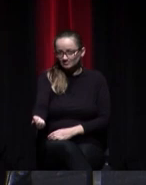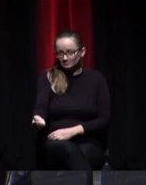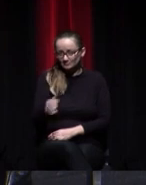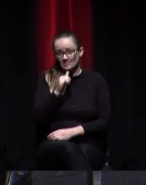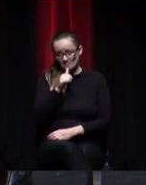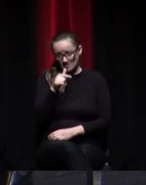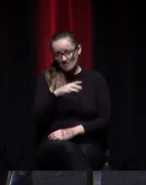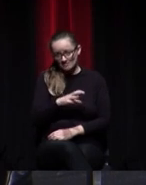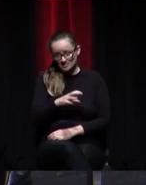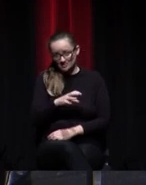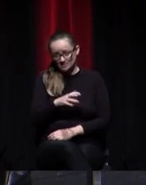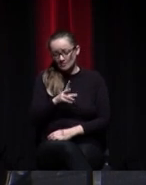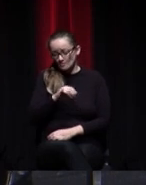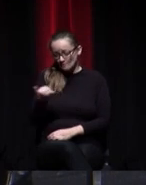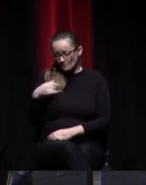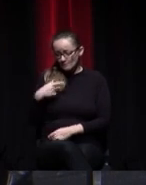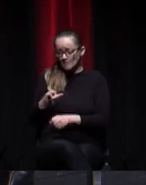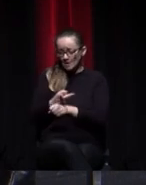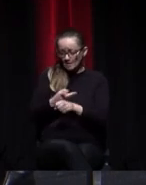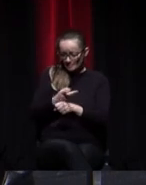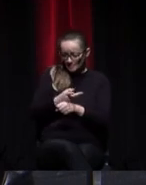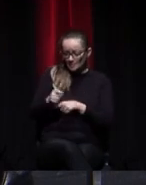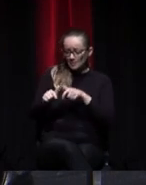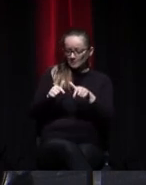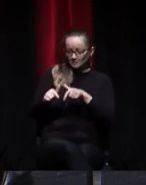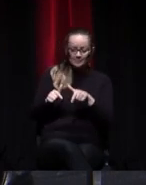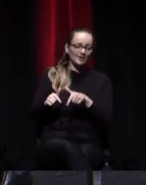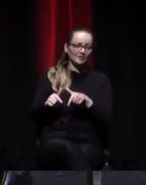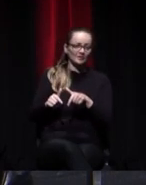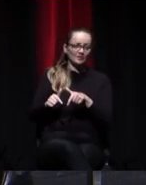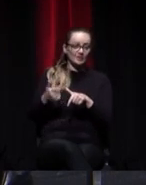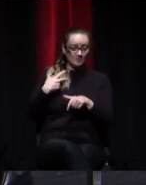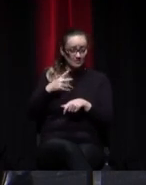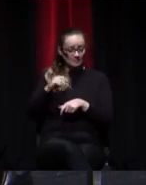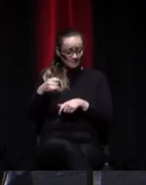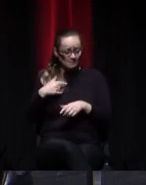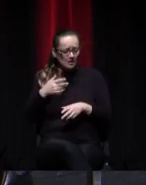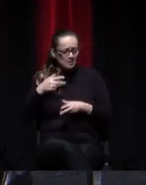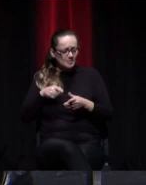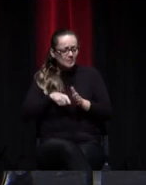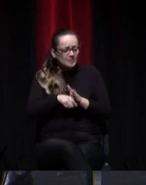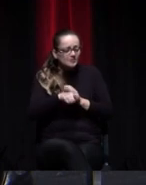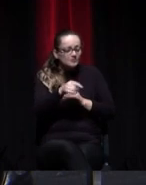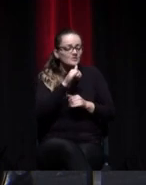Try to get a job after saying this. Because someone will raise this see that you've said that.